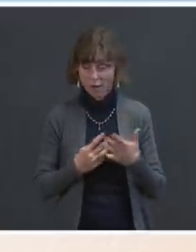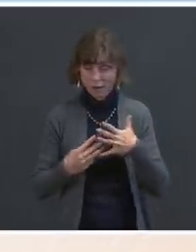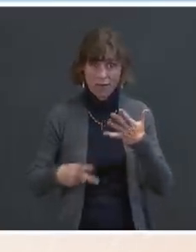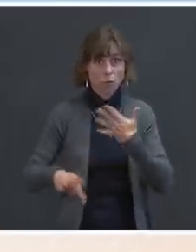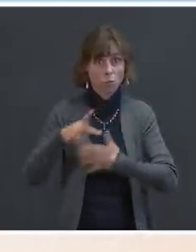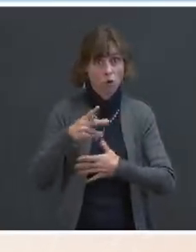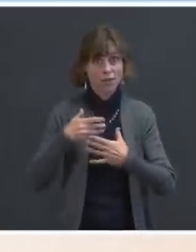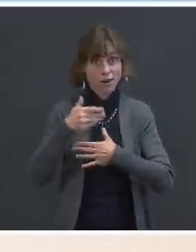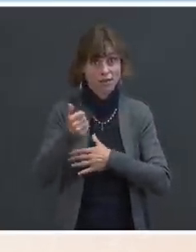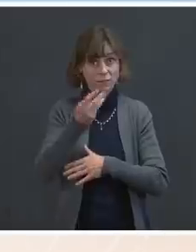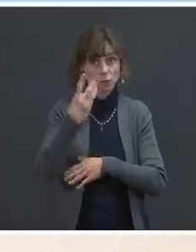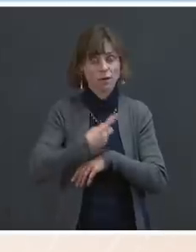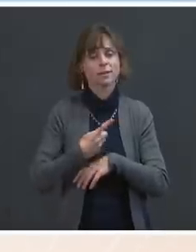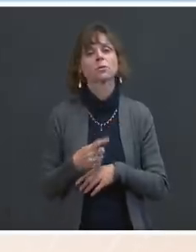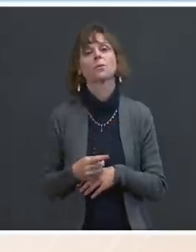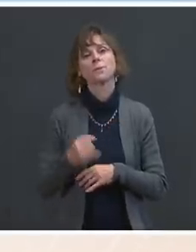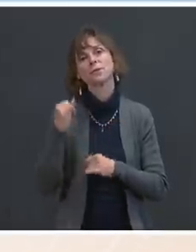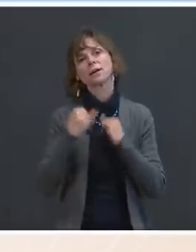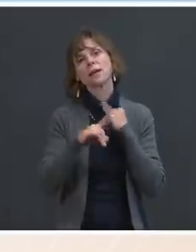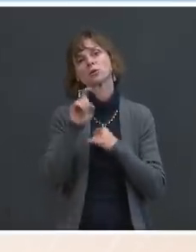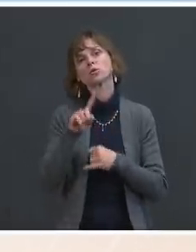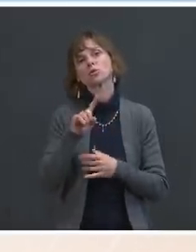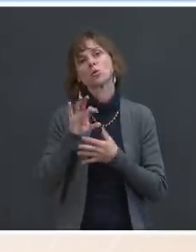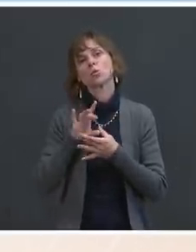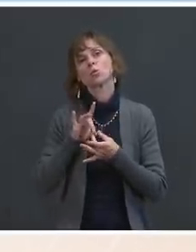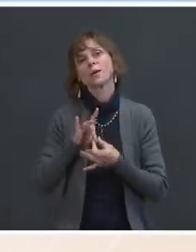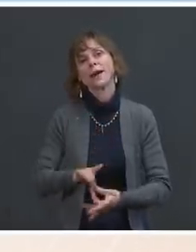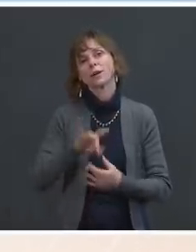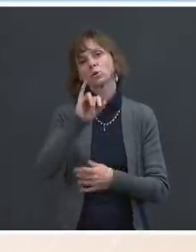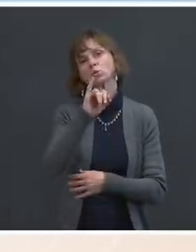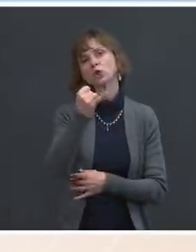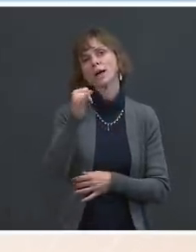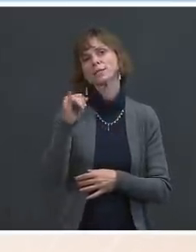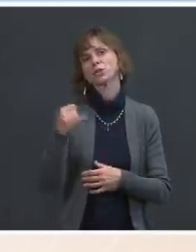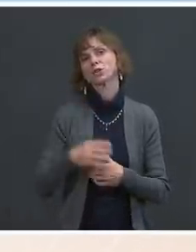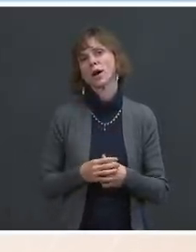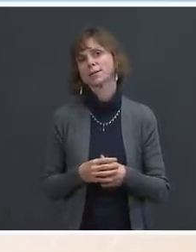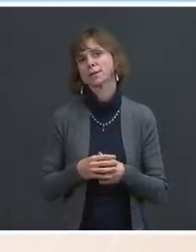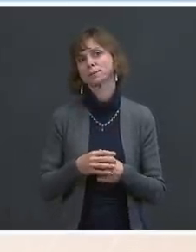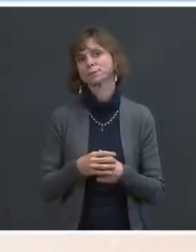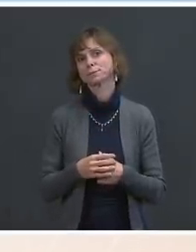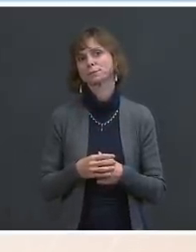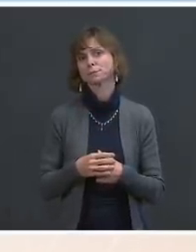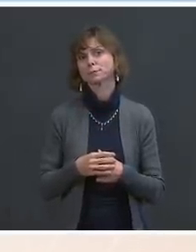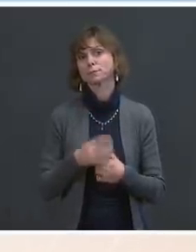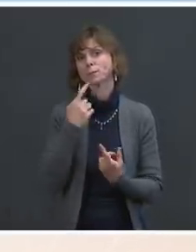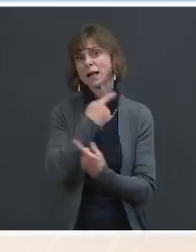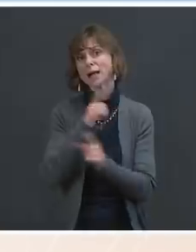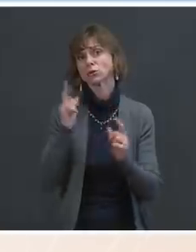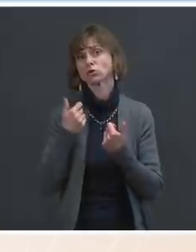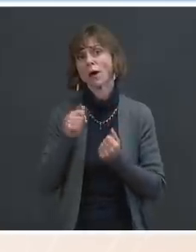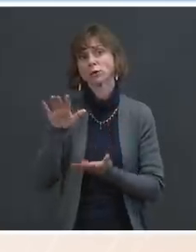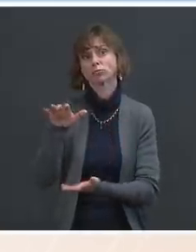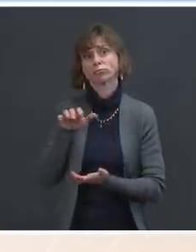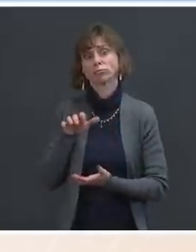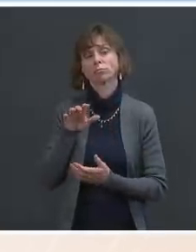The Press: And my last question: On Johnson & Johnson, he is going to announce that they are trying to get another 100 million doses this afternoon.